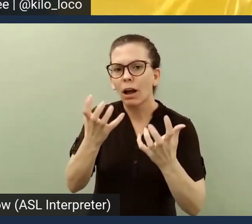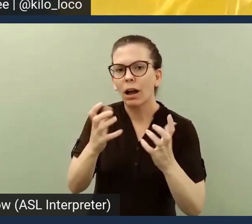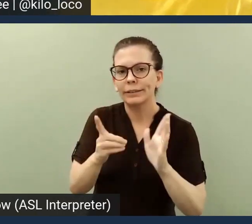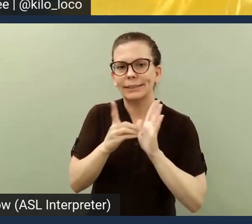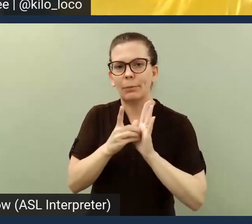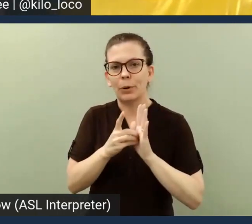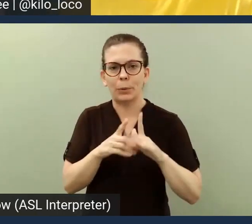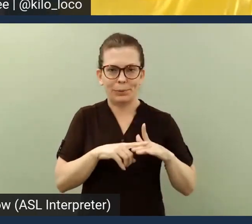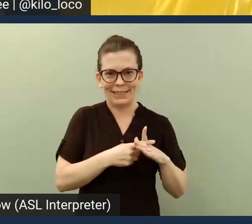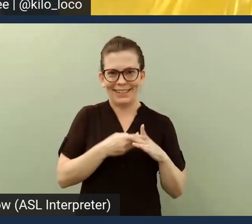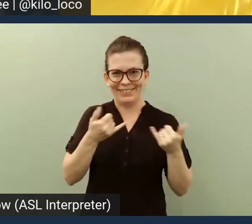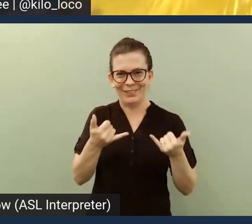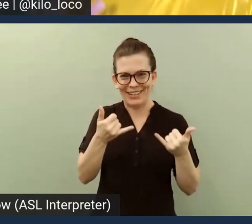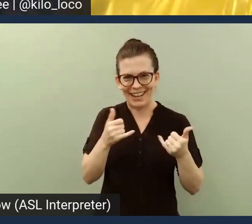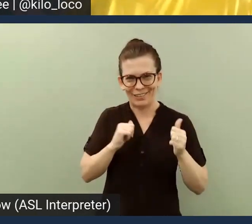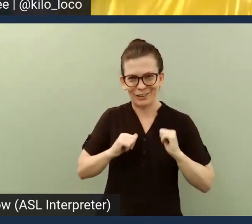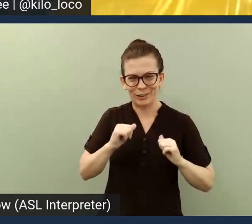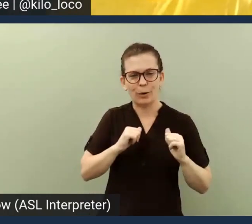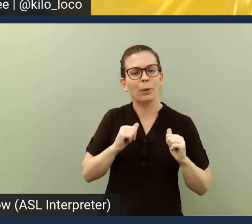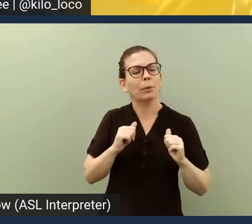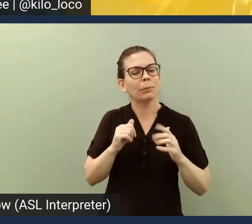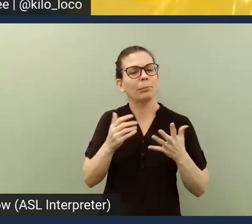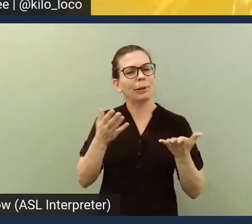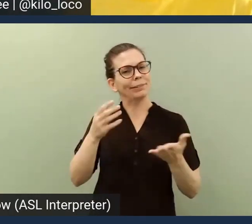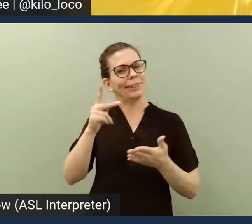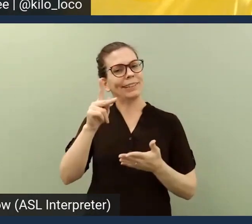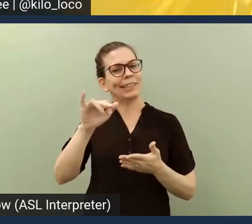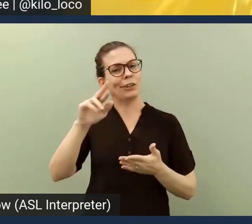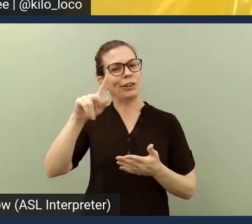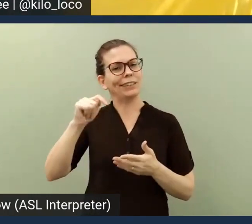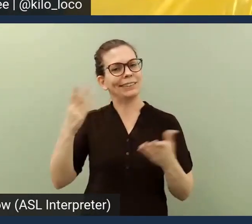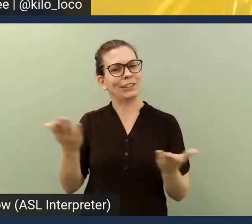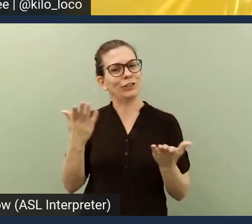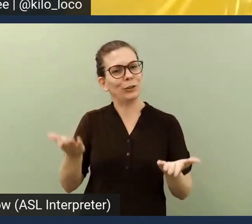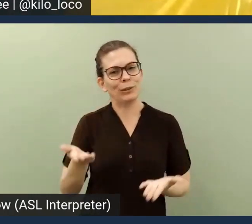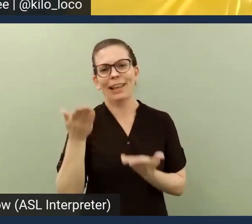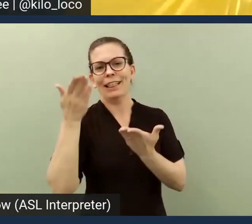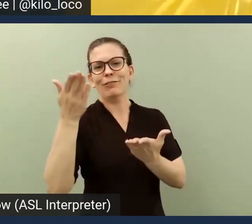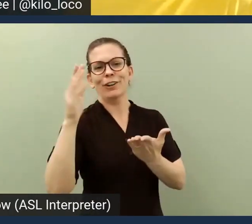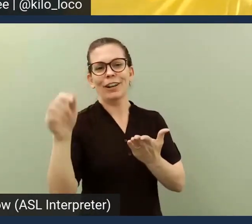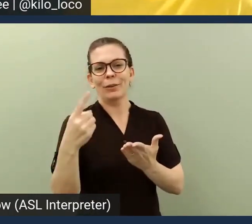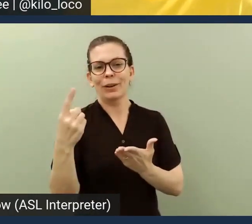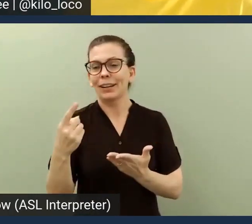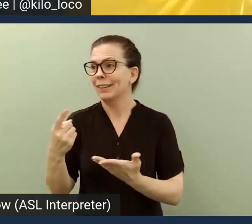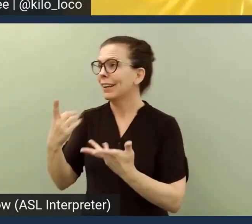of the stream, and Kirit to deliver another one. Here are the demos, people, right?